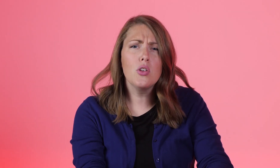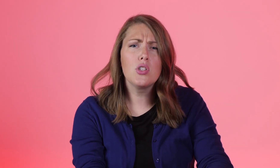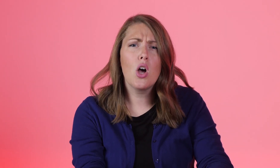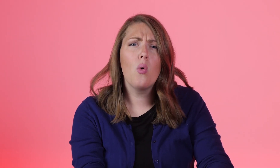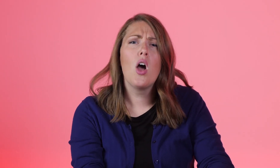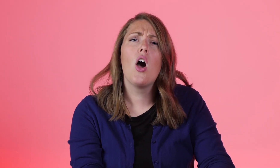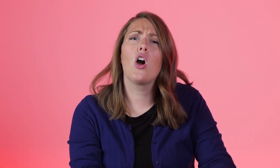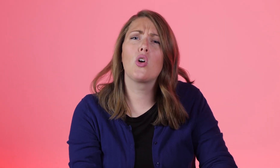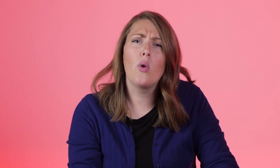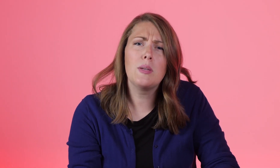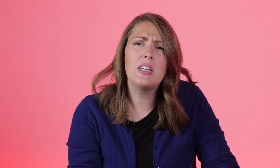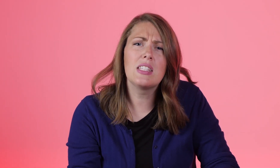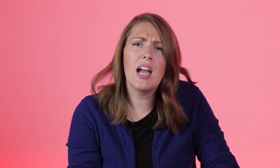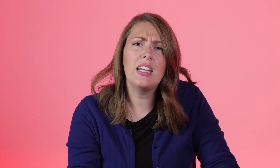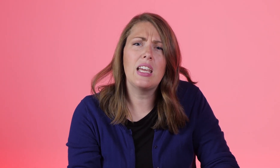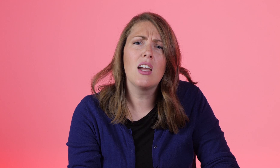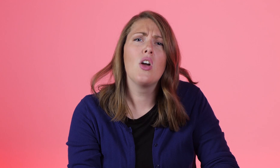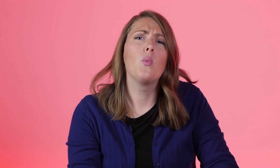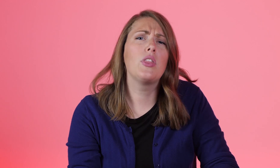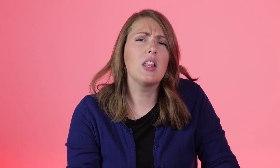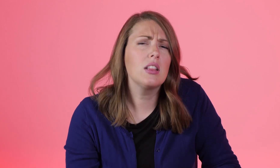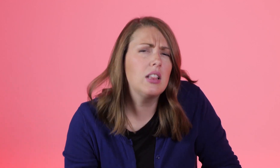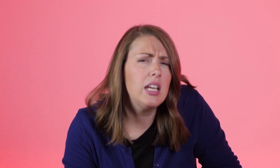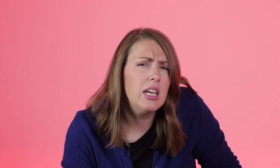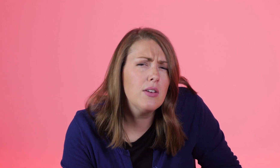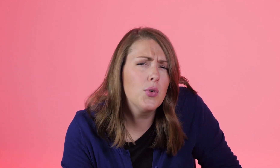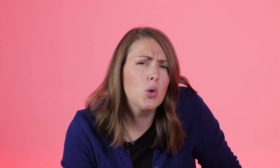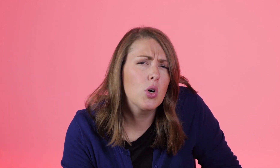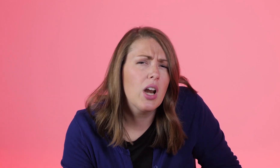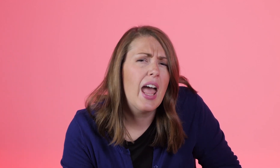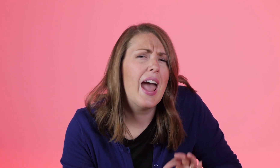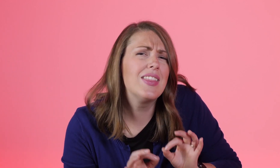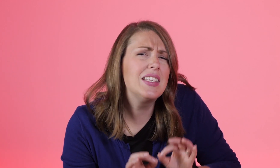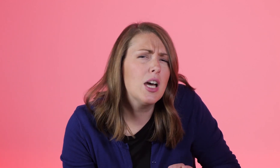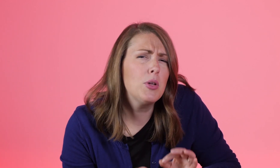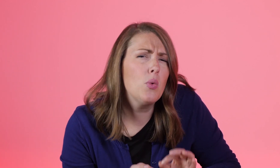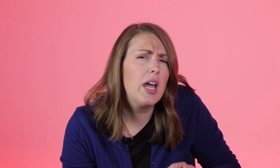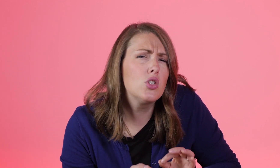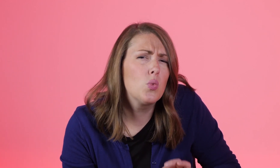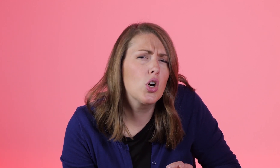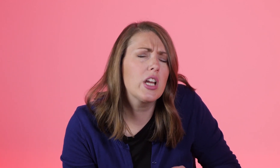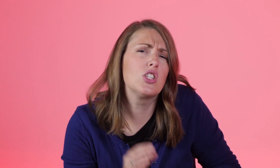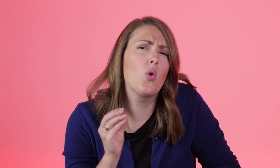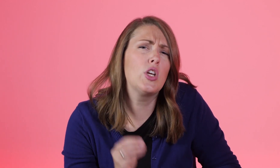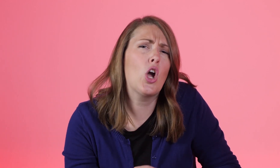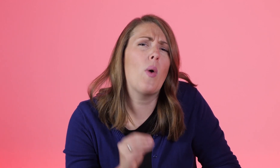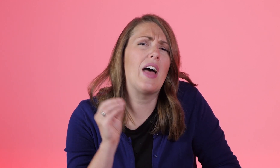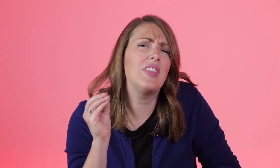also are going to be signing with leaning forward and the wh word is going to go at